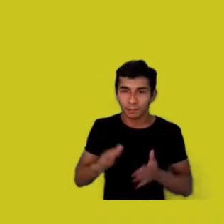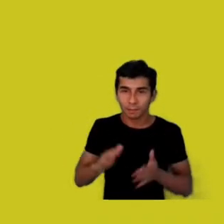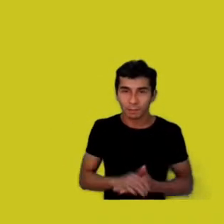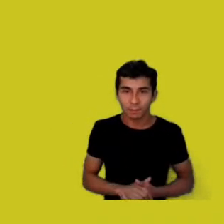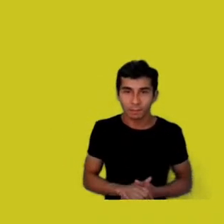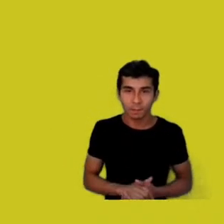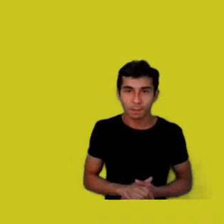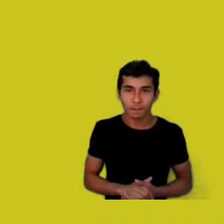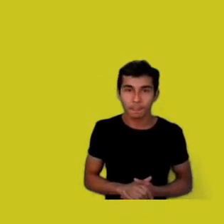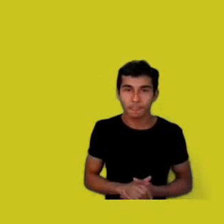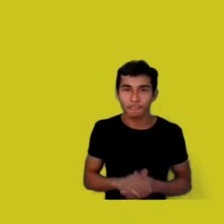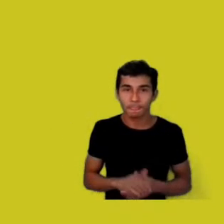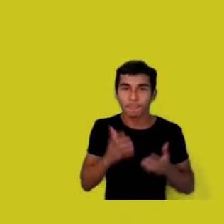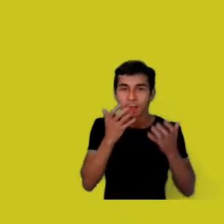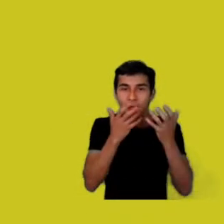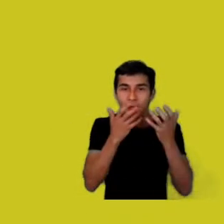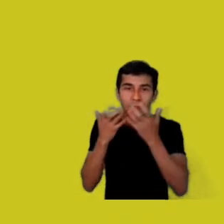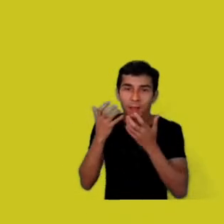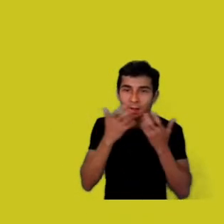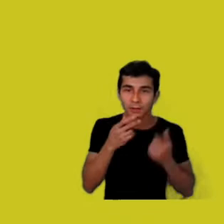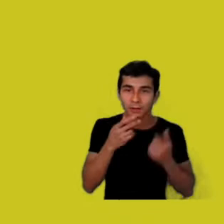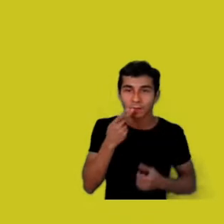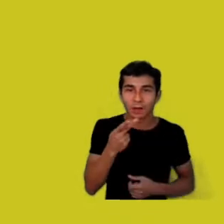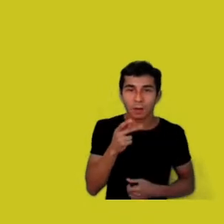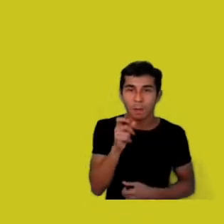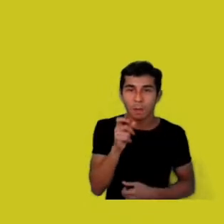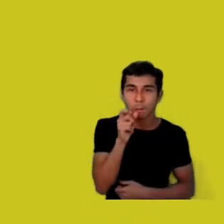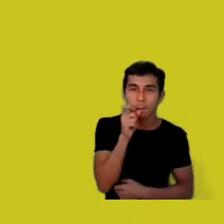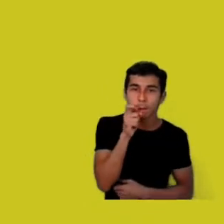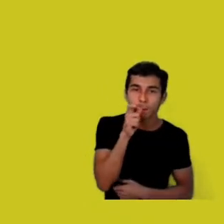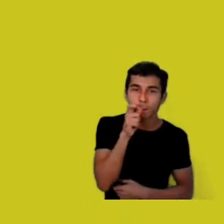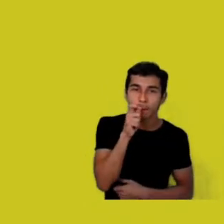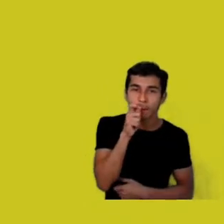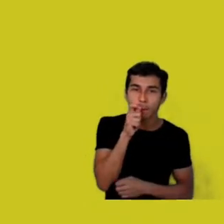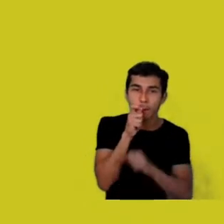The smoke of my cigar Is an elegant smoke